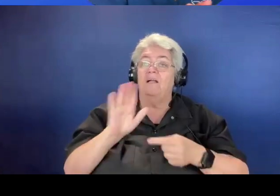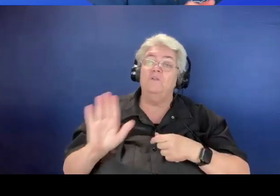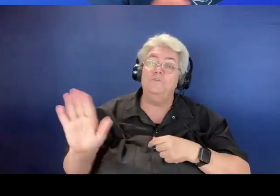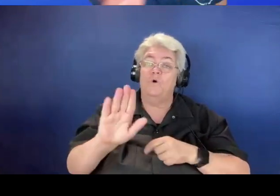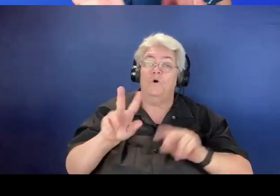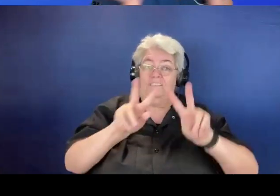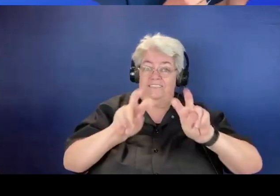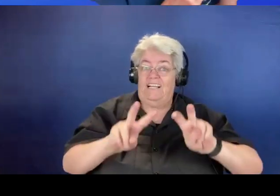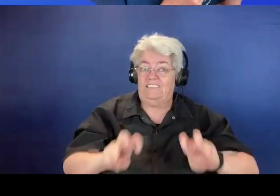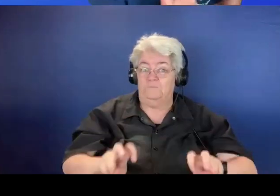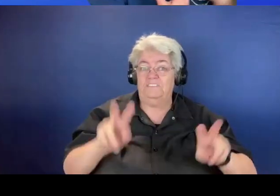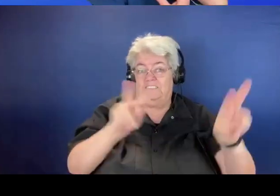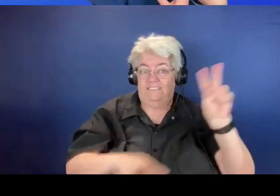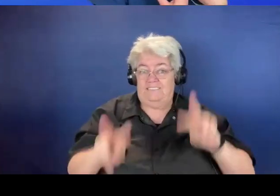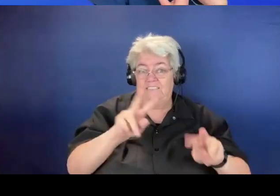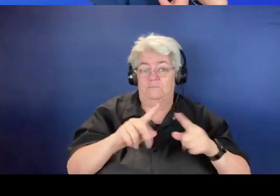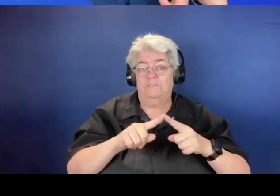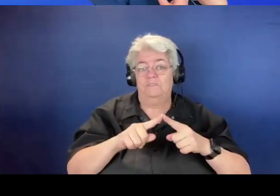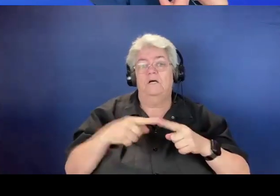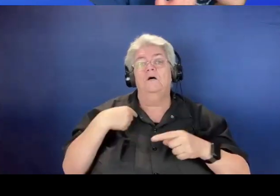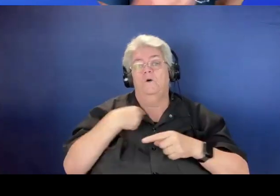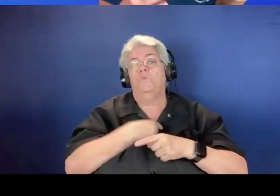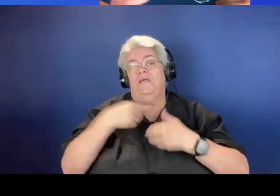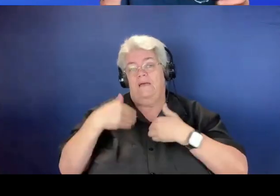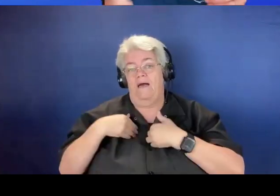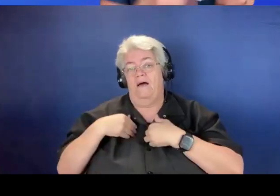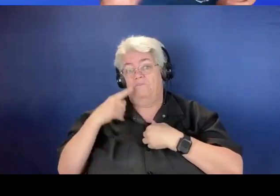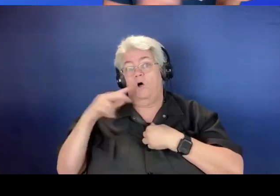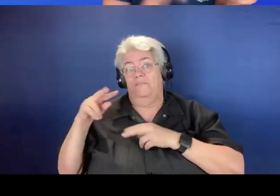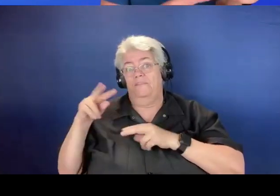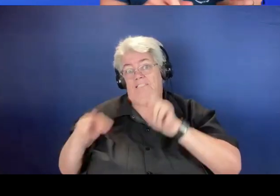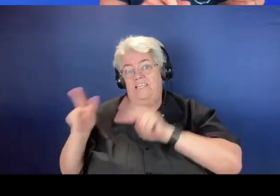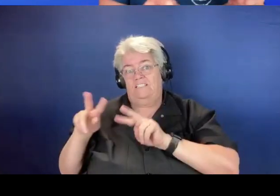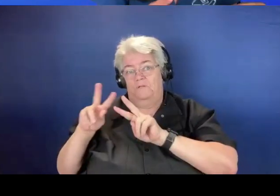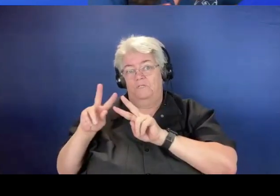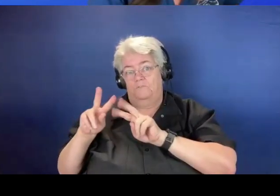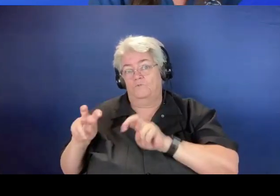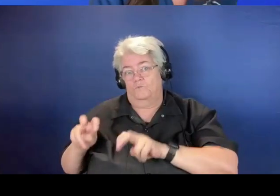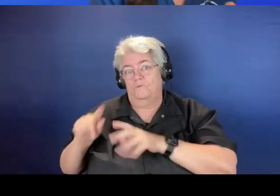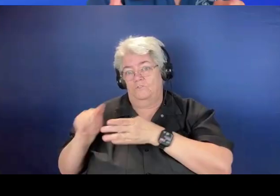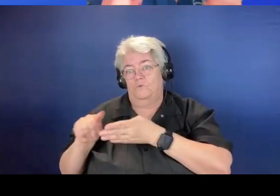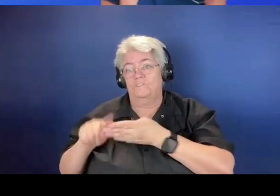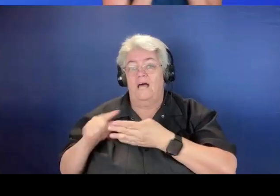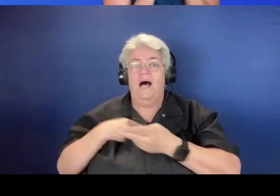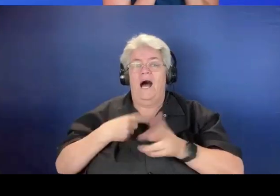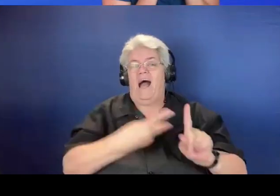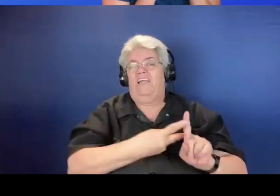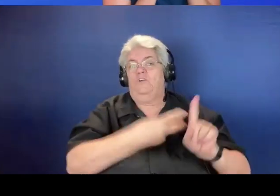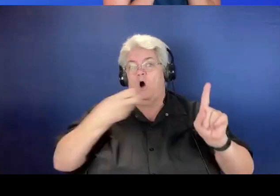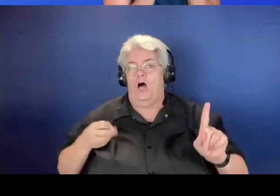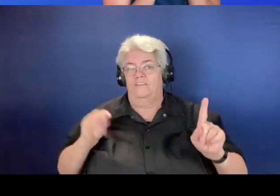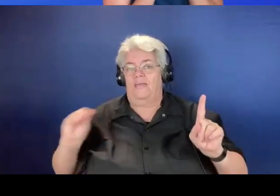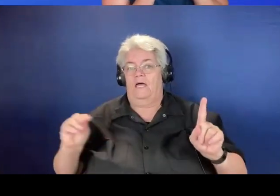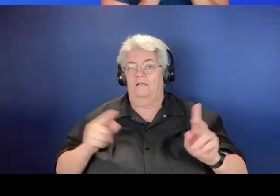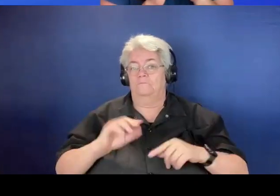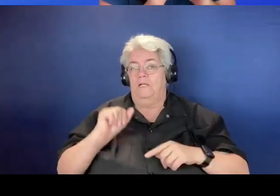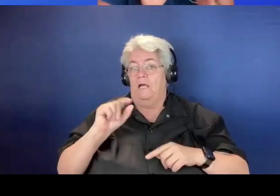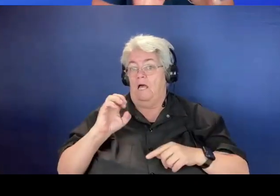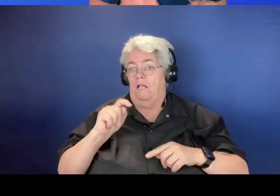about we have on our assessment tools page and I got from this presentation and I was like, Alliete, can I can I use some of these?